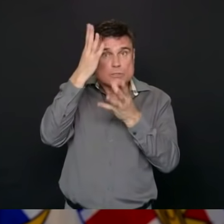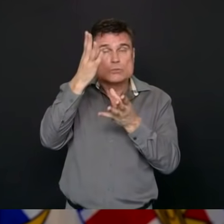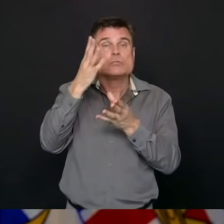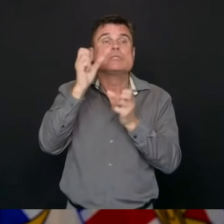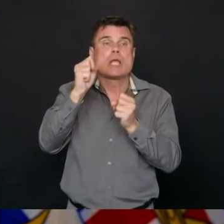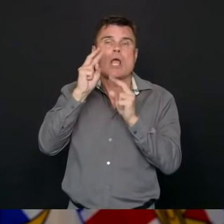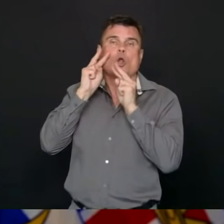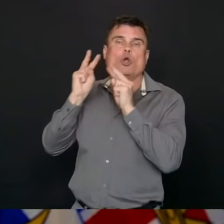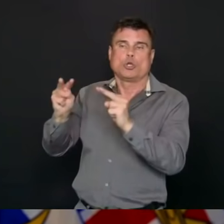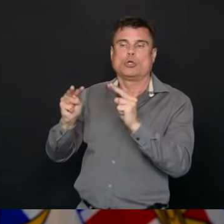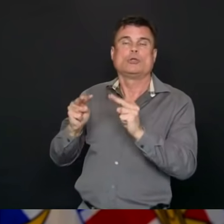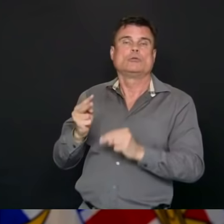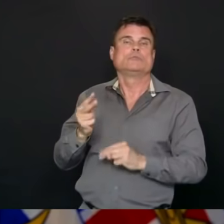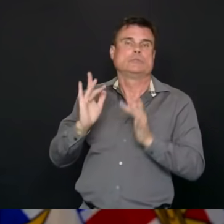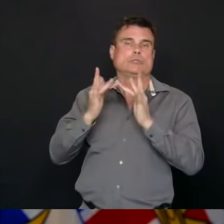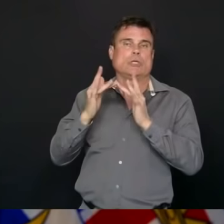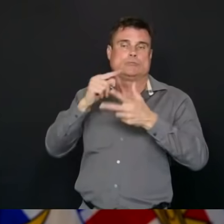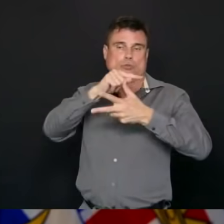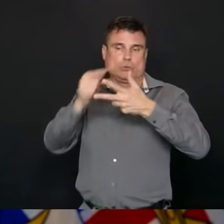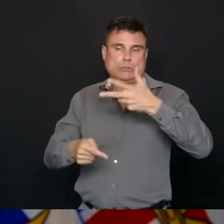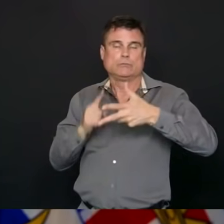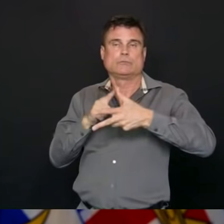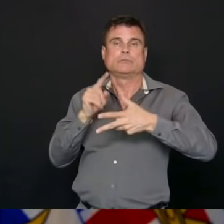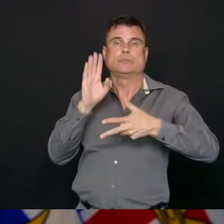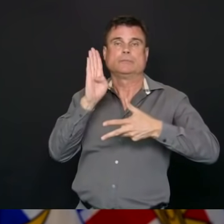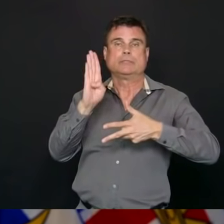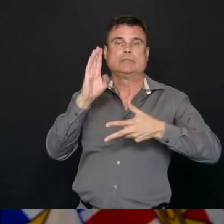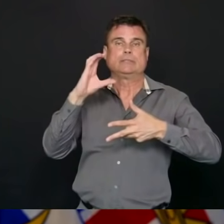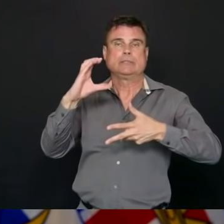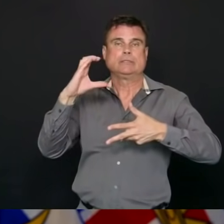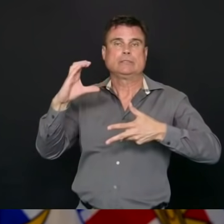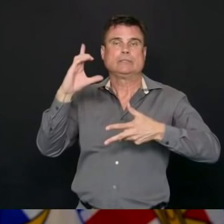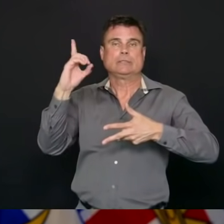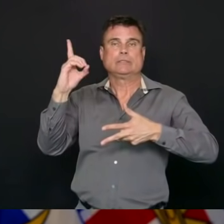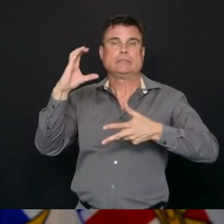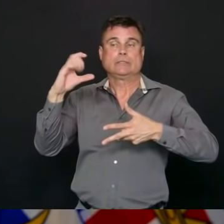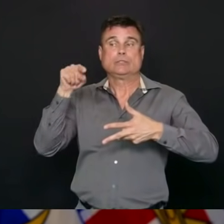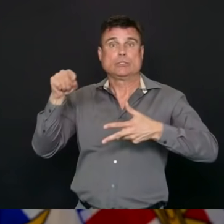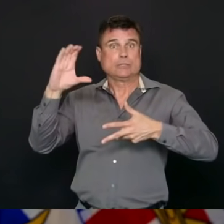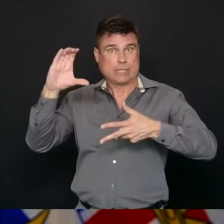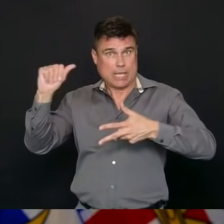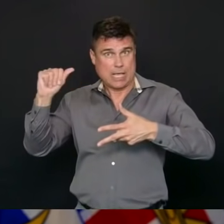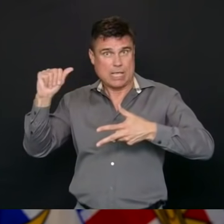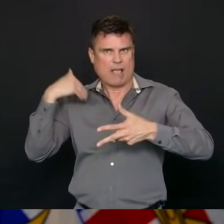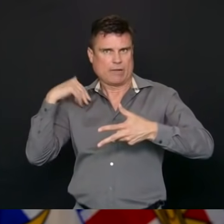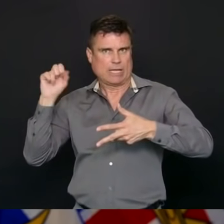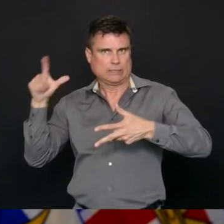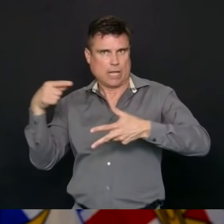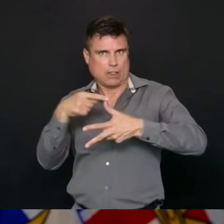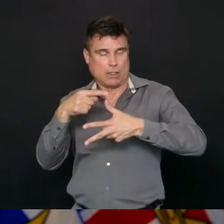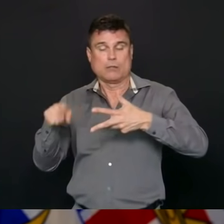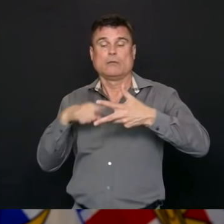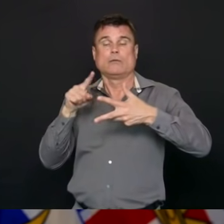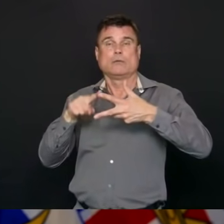released this afternoon for recommendations for protecting families and people from COVID-19. For medical questions